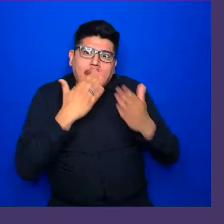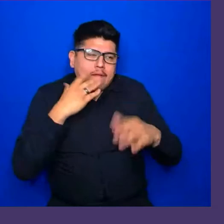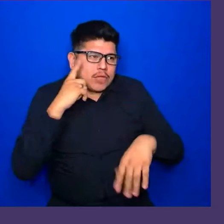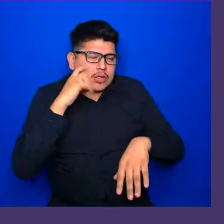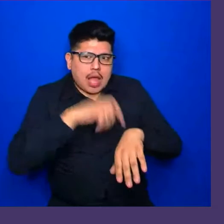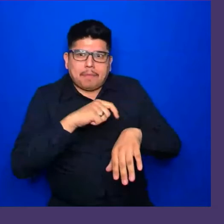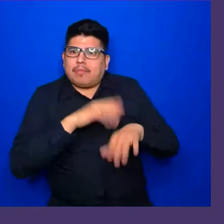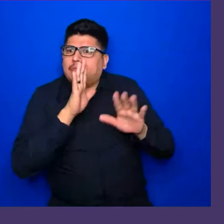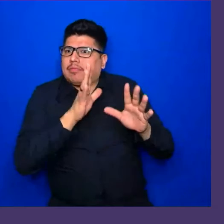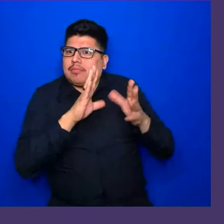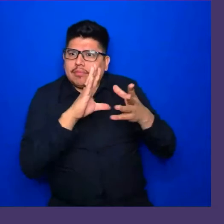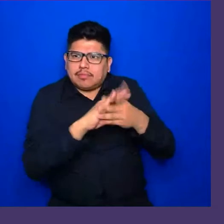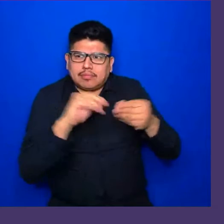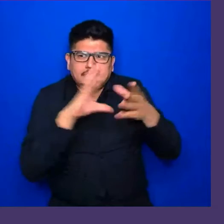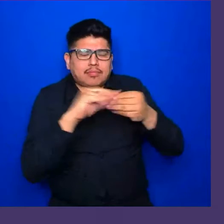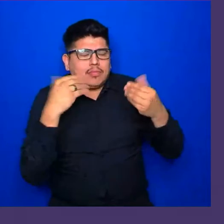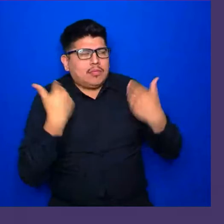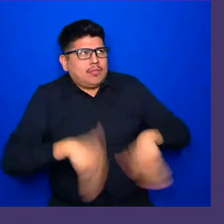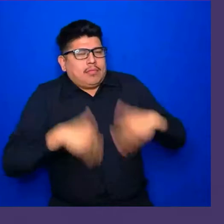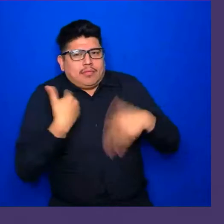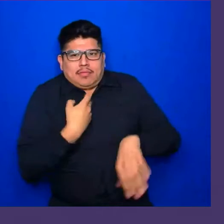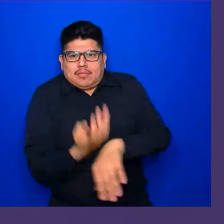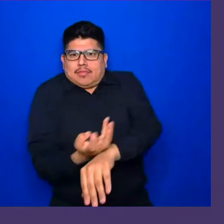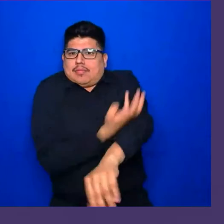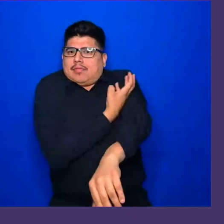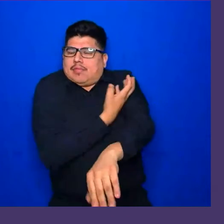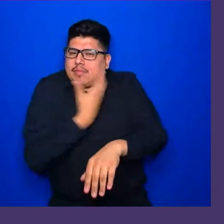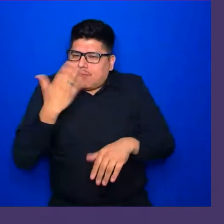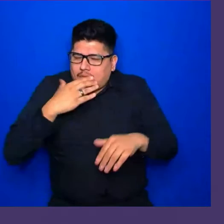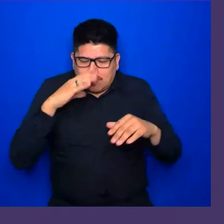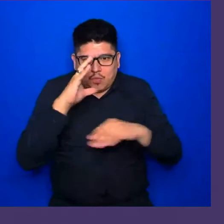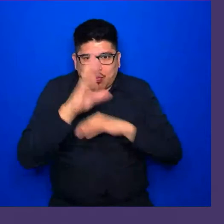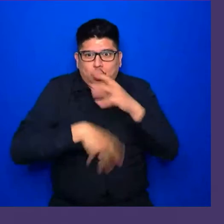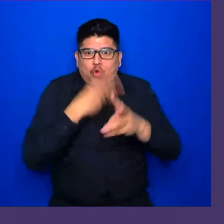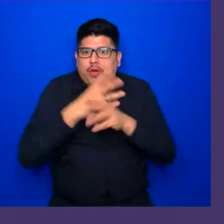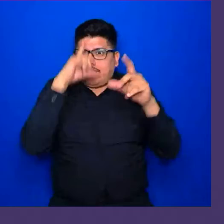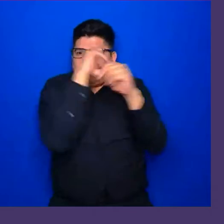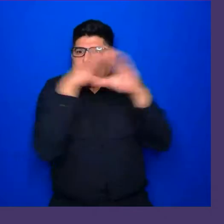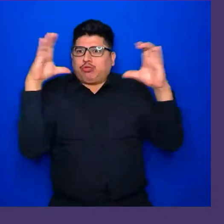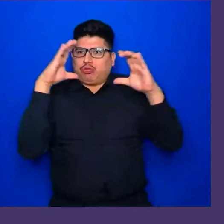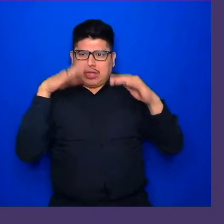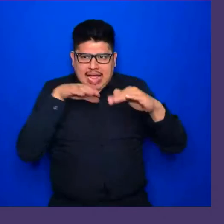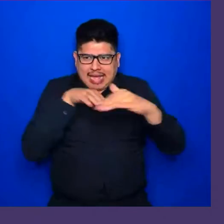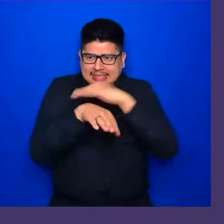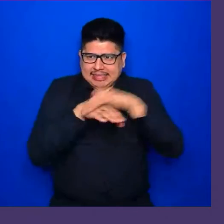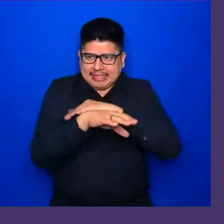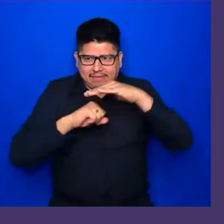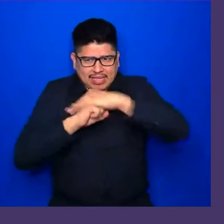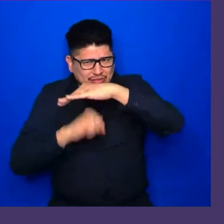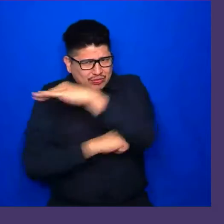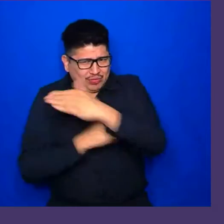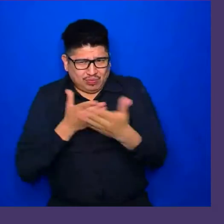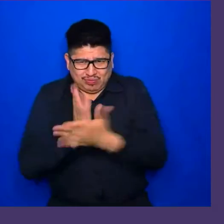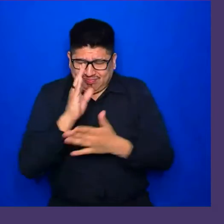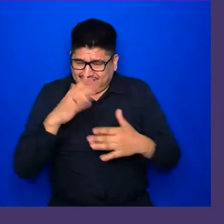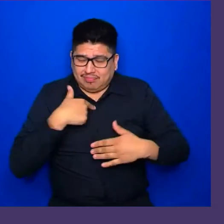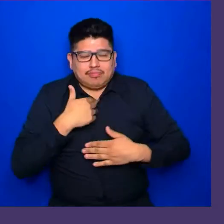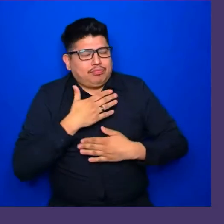and the world's vision in terms of accessibility as a fundamental right. It's been a pleasure. Sara Minkara: Oh my god, it's been so great. Thank you, Rylin. Rylin Rodgers: Thanks.